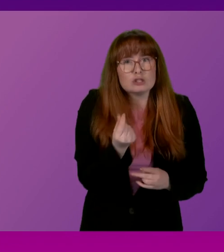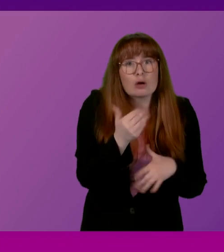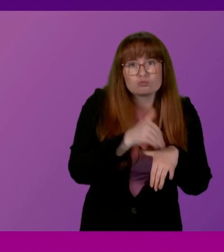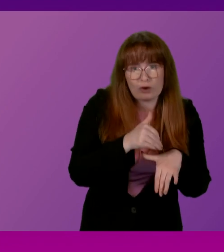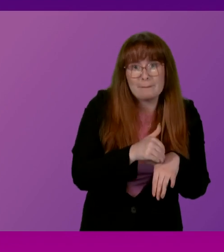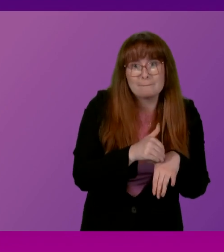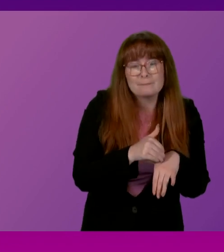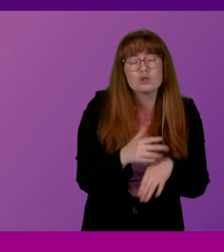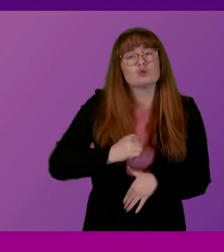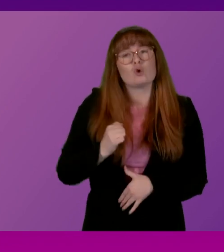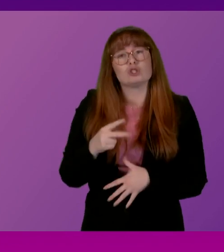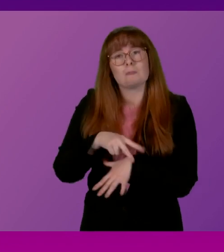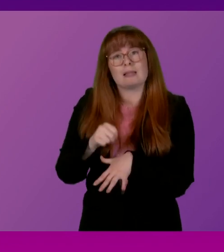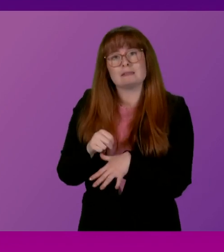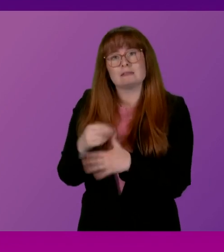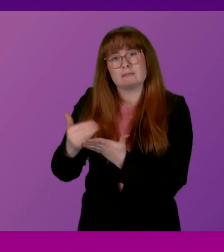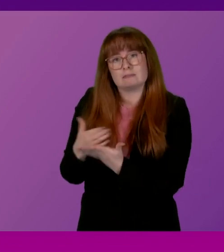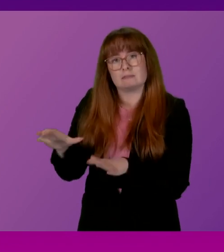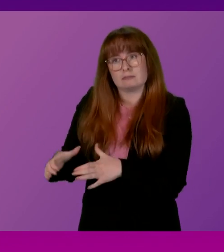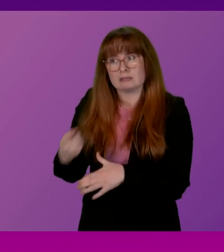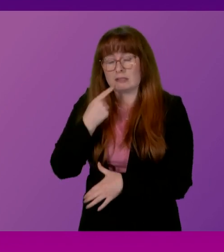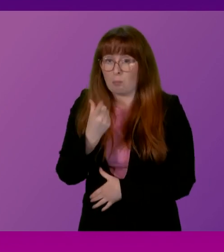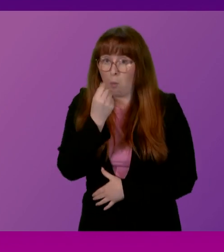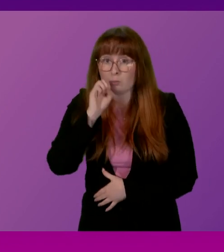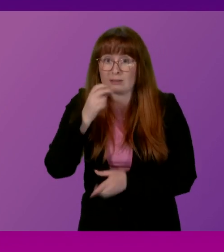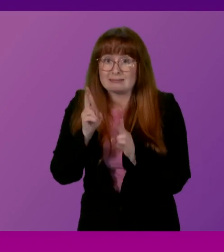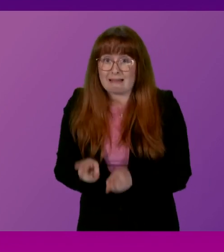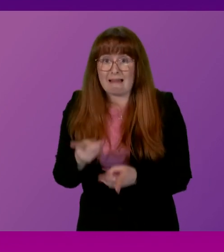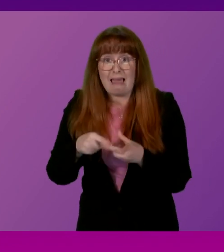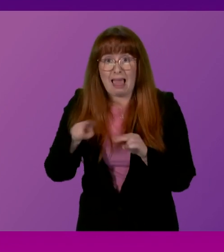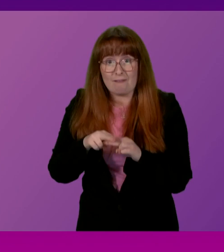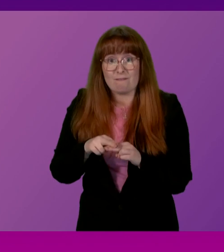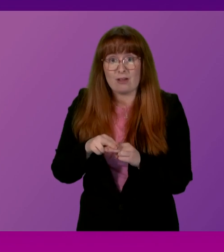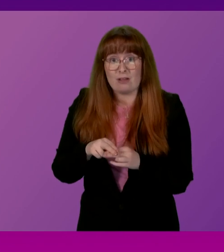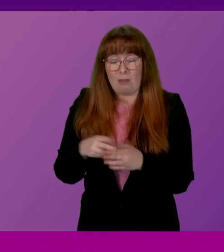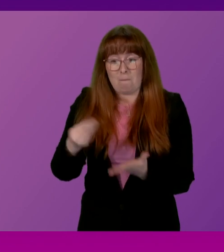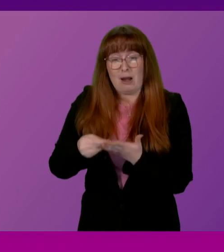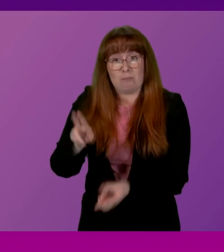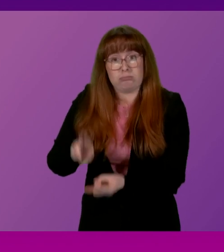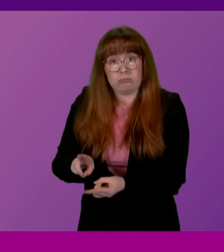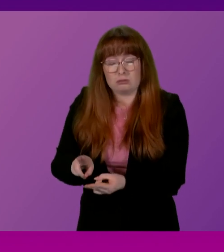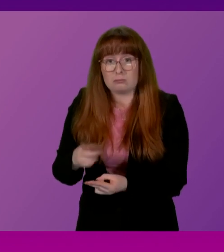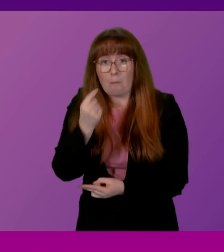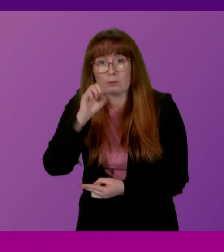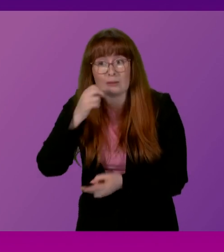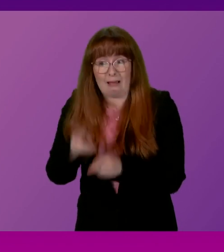The Scottish Police Federation has warned that people “may die” if further cuts go ahead. Those are its words, not mine.